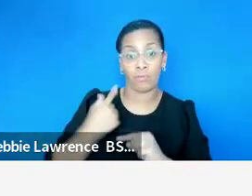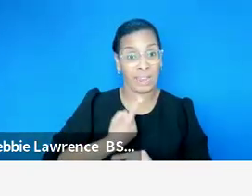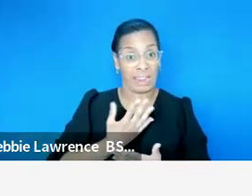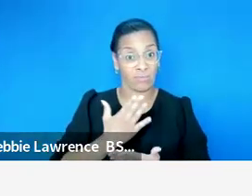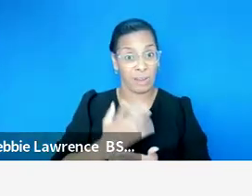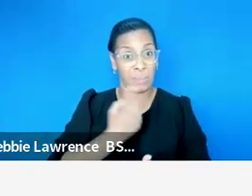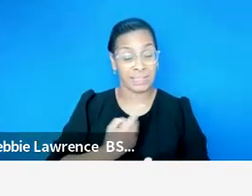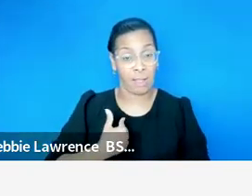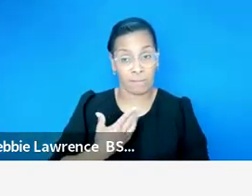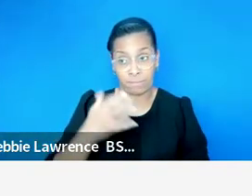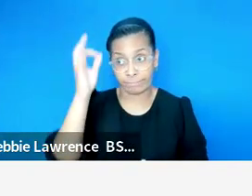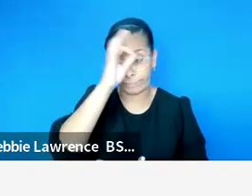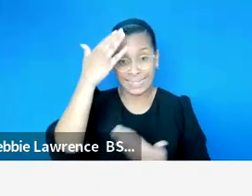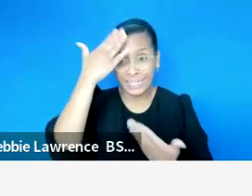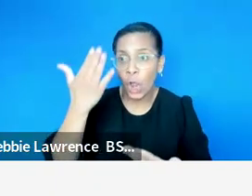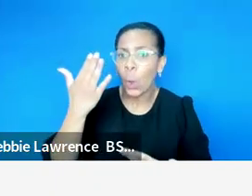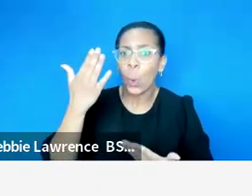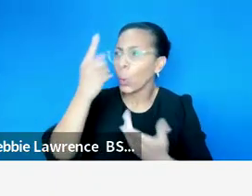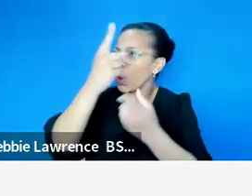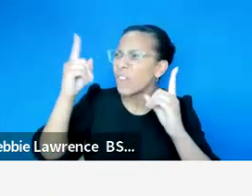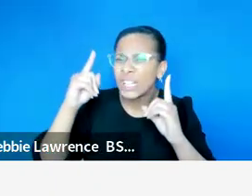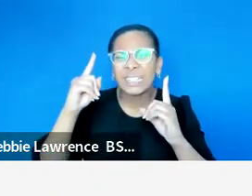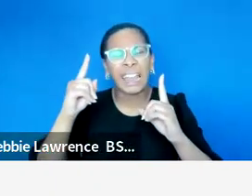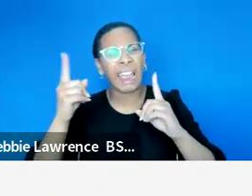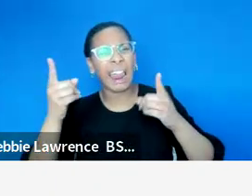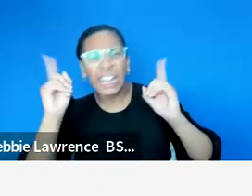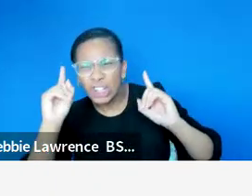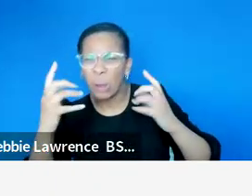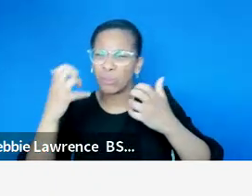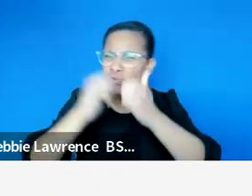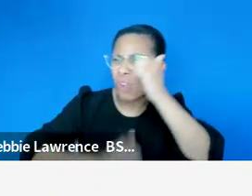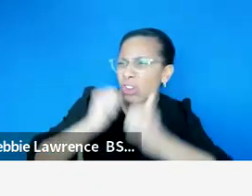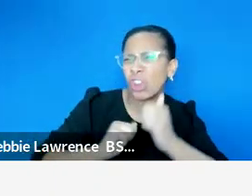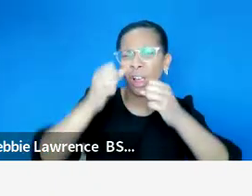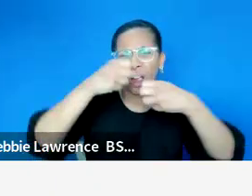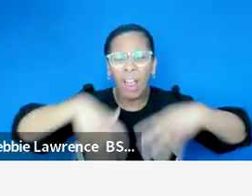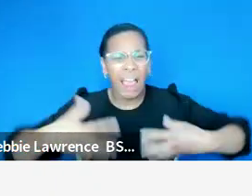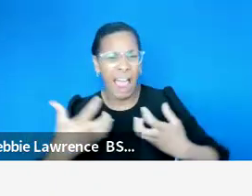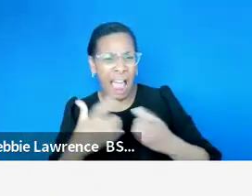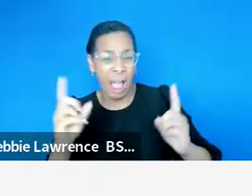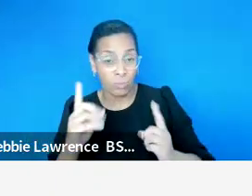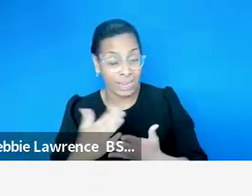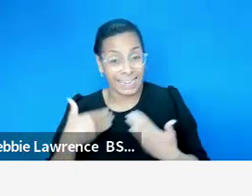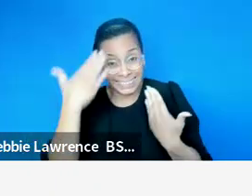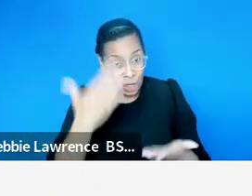leadership of how universities work, and that's something that I've come to learn quite acutely in